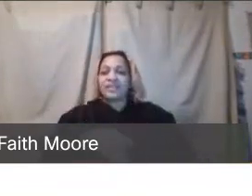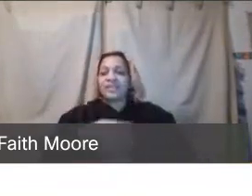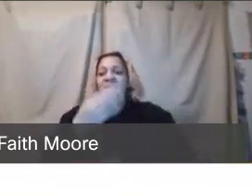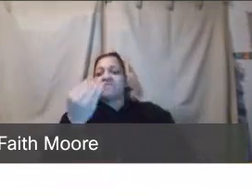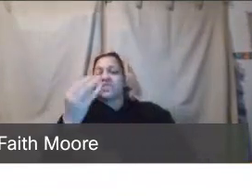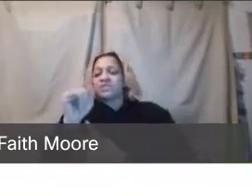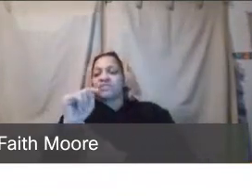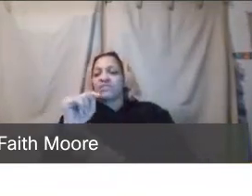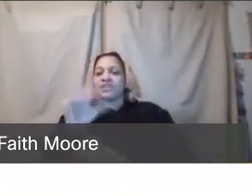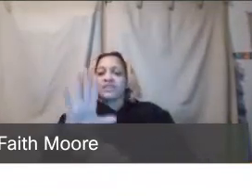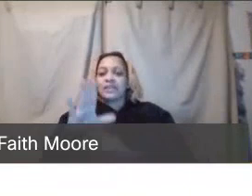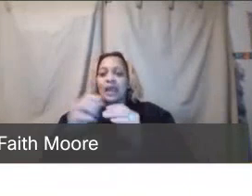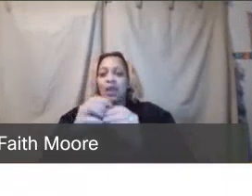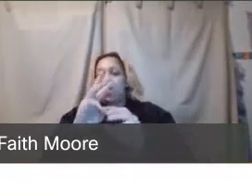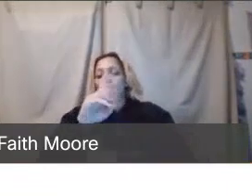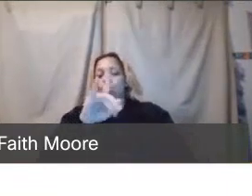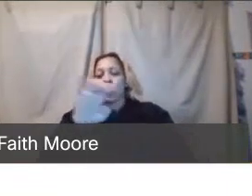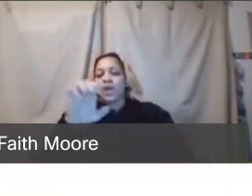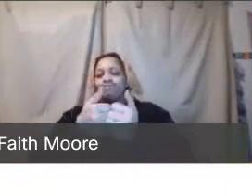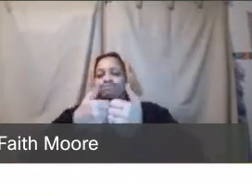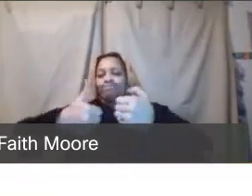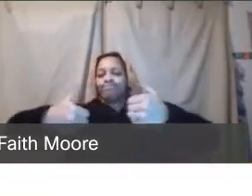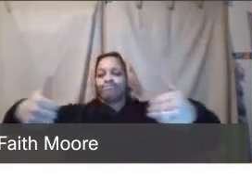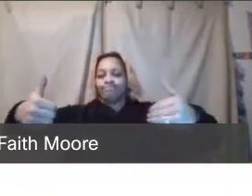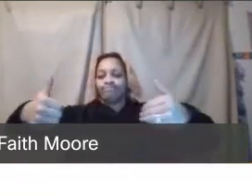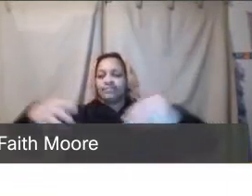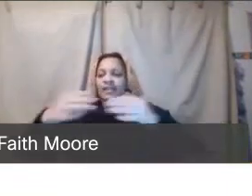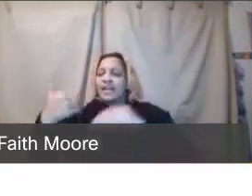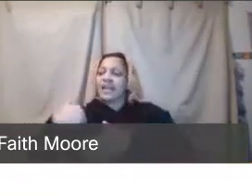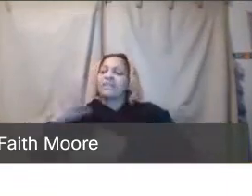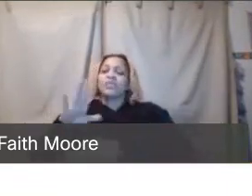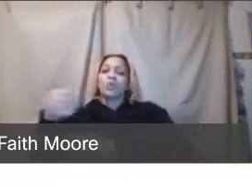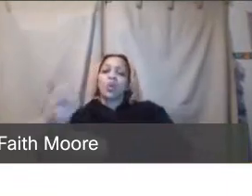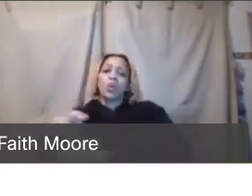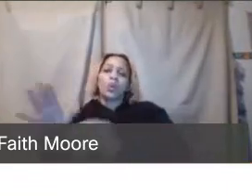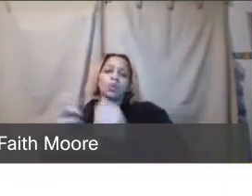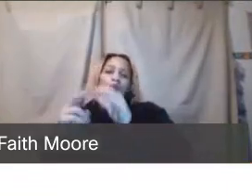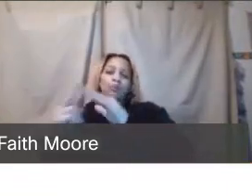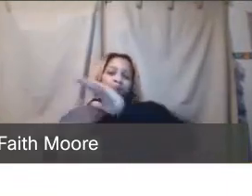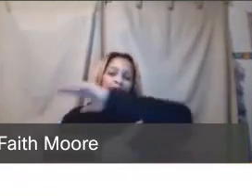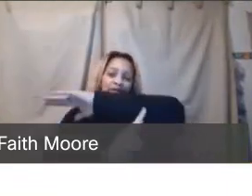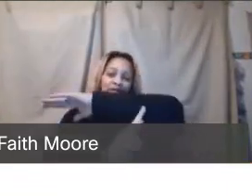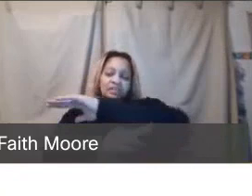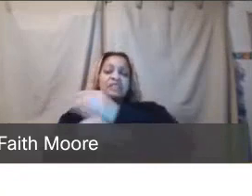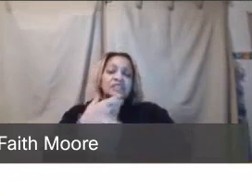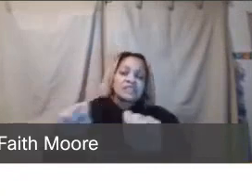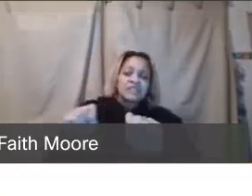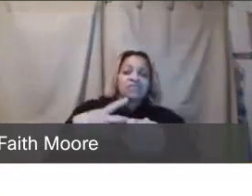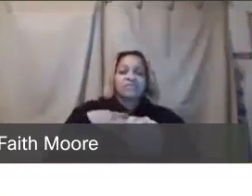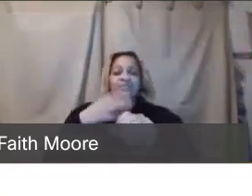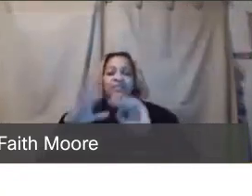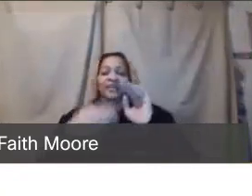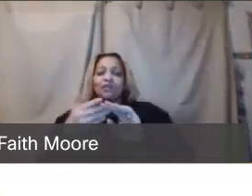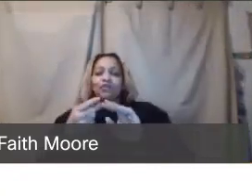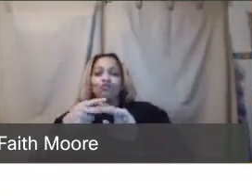And has its own bridge, so between those 2 so it will be safer instead of crossing 2 lanes on each approach, crossing a single.